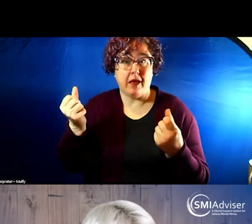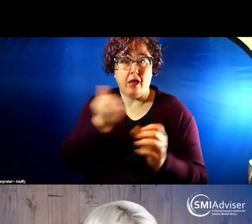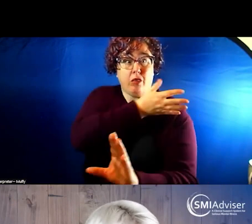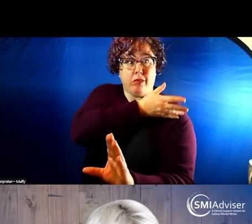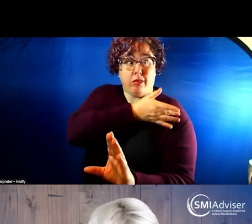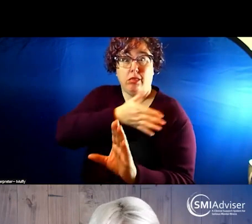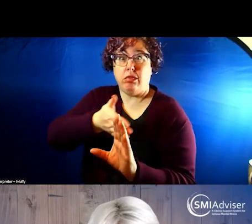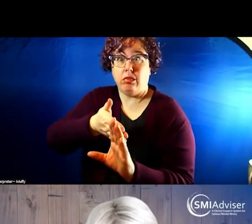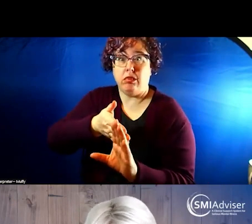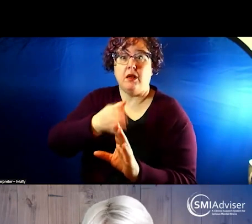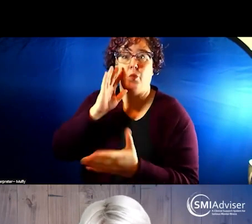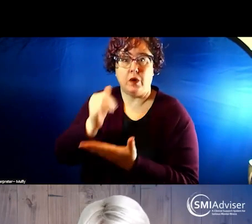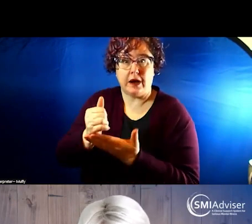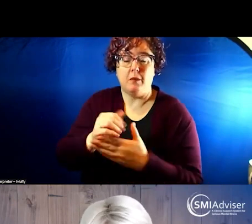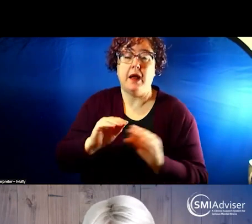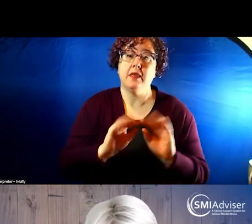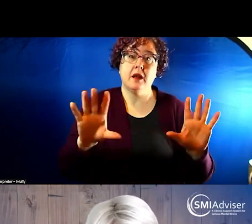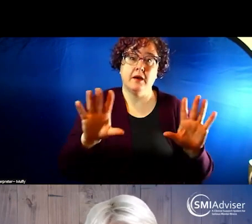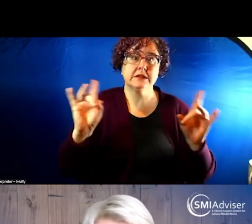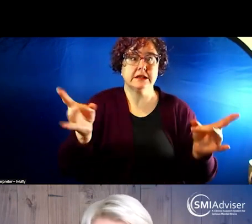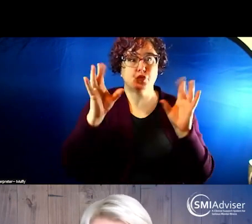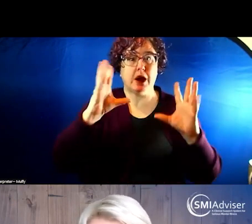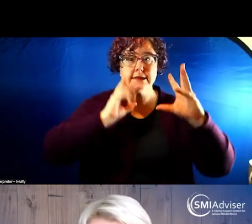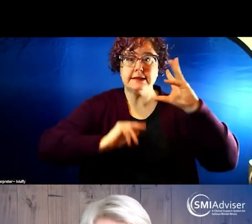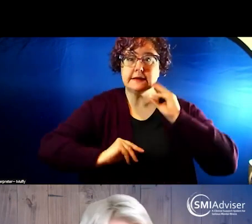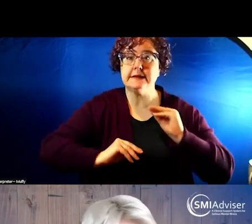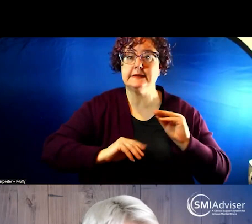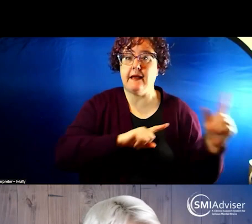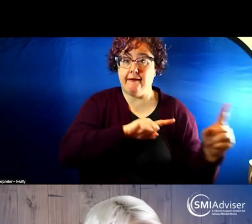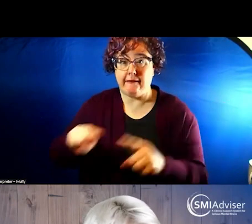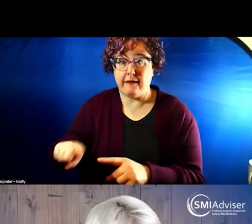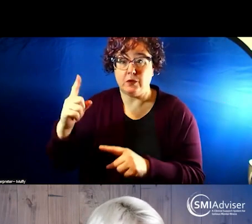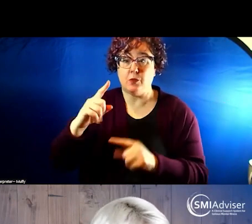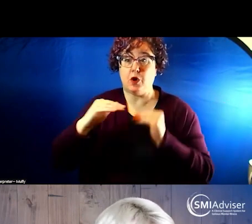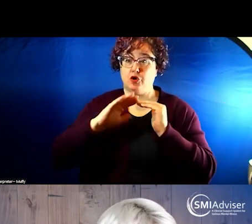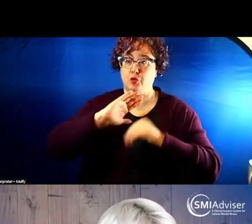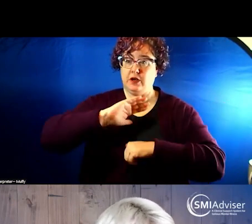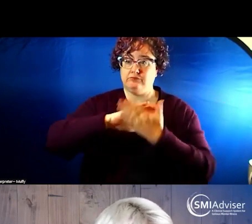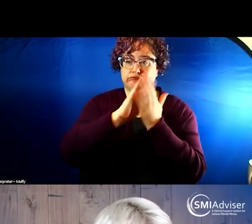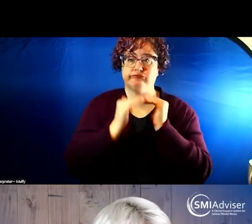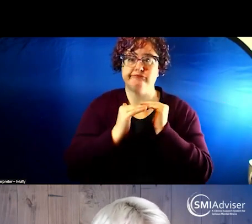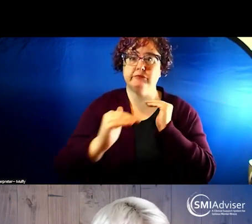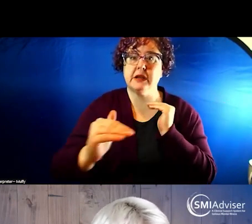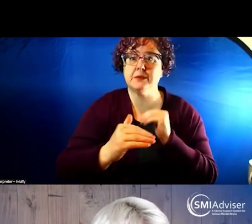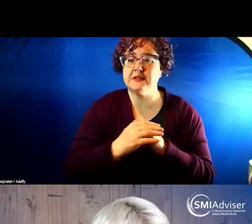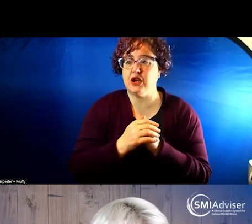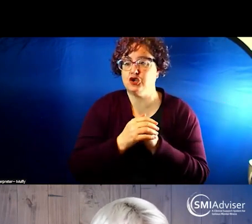WHEN WE ARE IN CRISIS AND I GO SOMEWHERE TO GET STABILIZATION OR SUPPORT, WHILE I AM THERE, DO I FEEL LIKE I AM